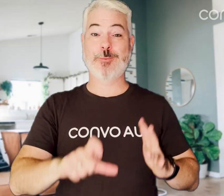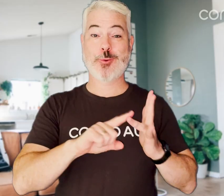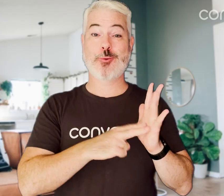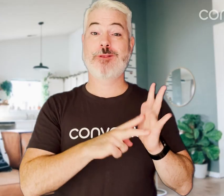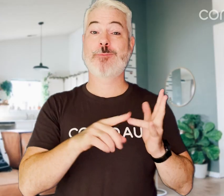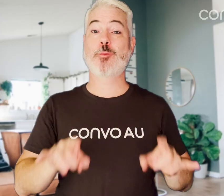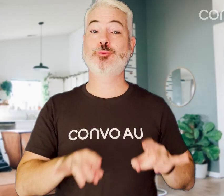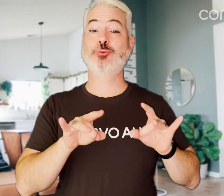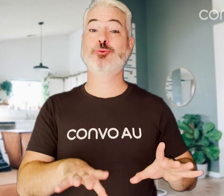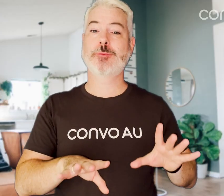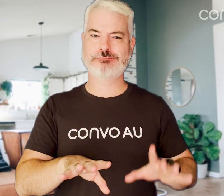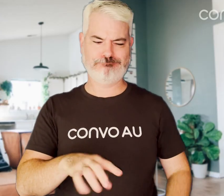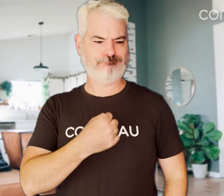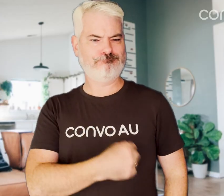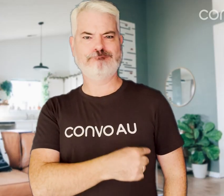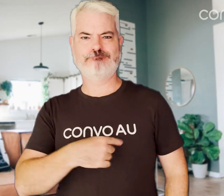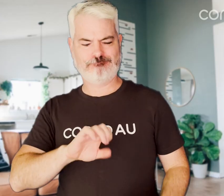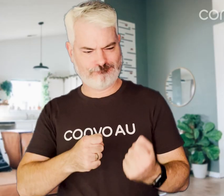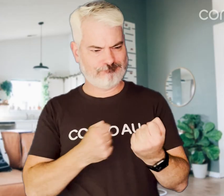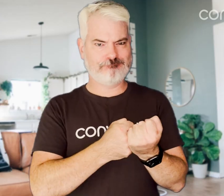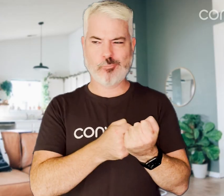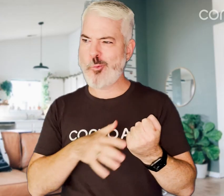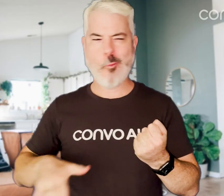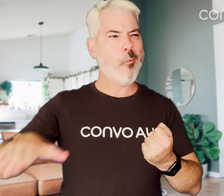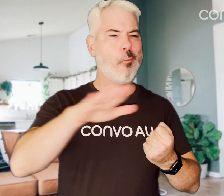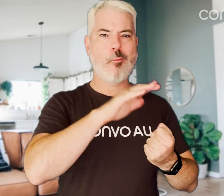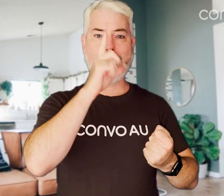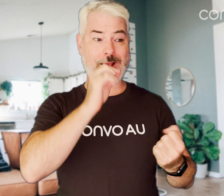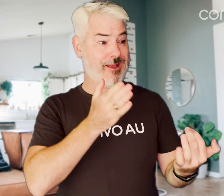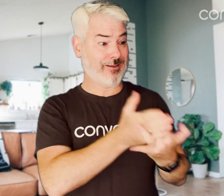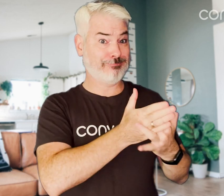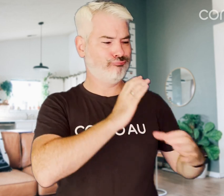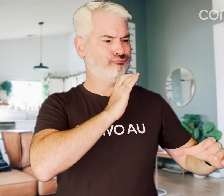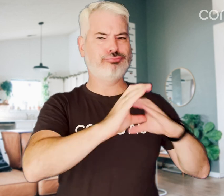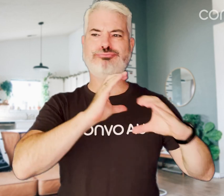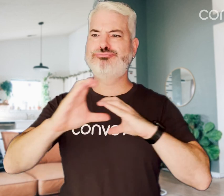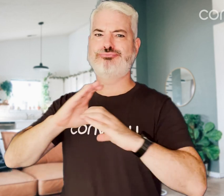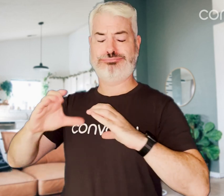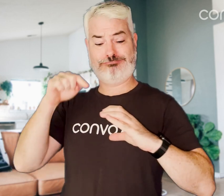Convo Australia is committed to facilitating access and communication for all,